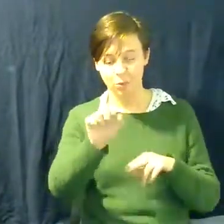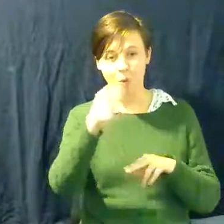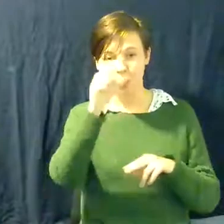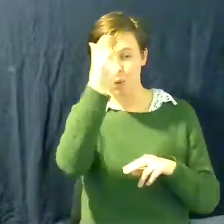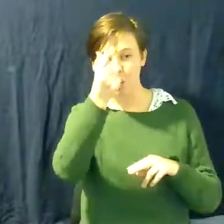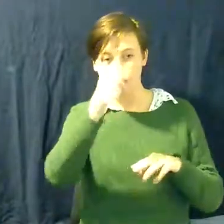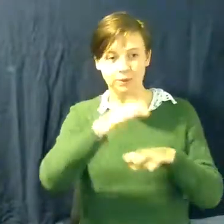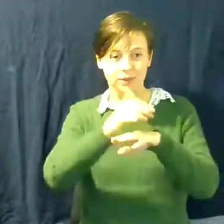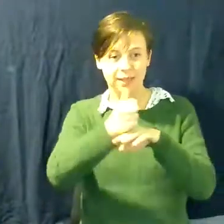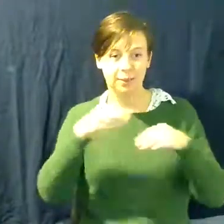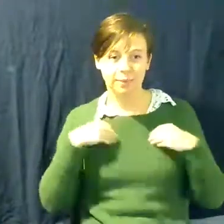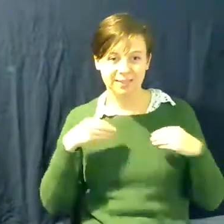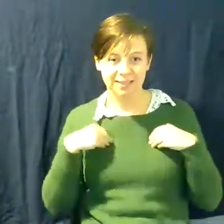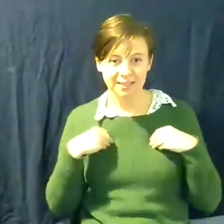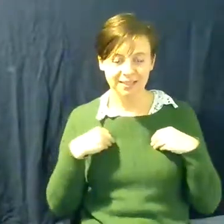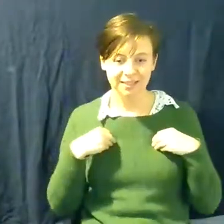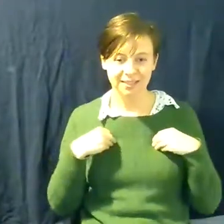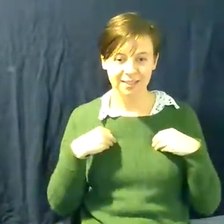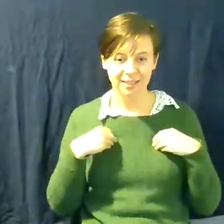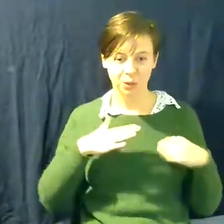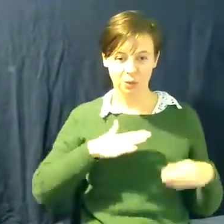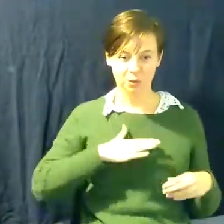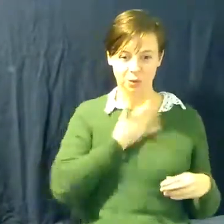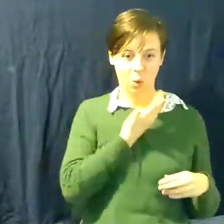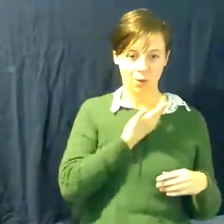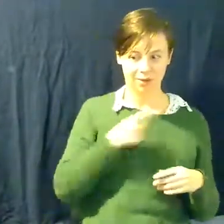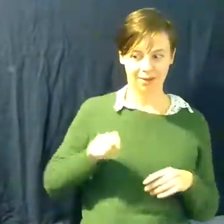a good option for people who are signing, and I think if it's a